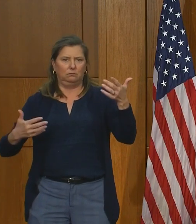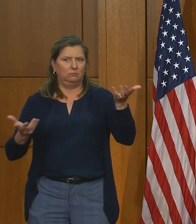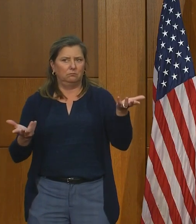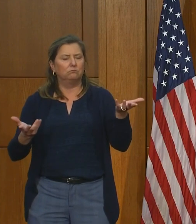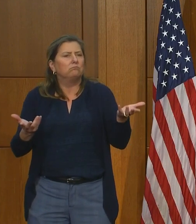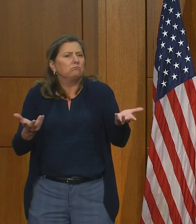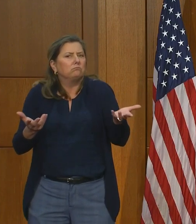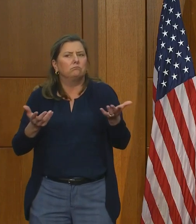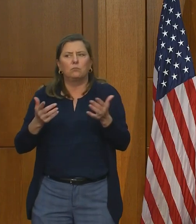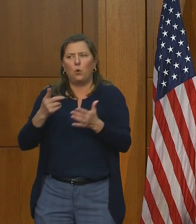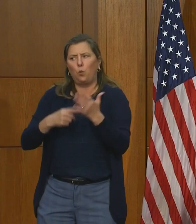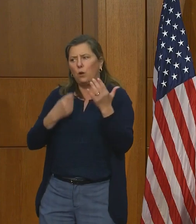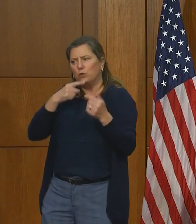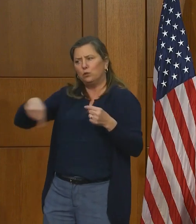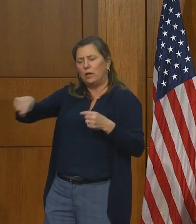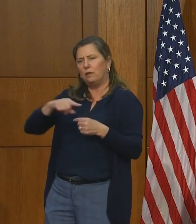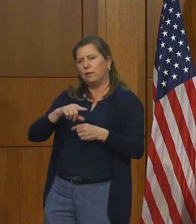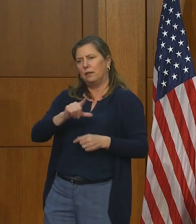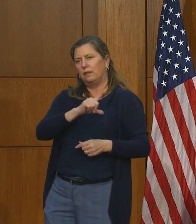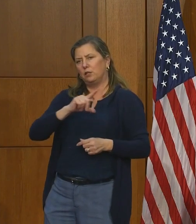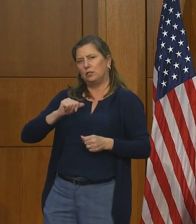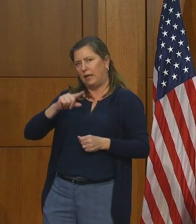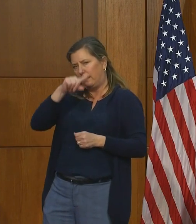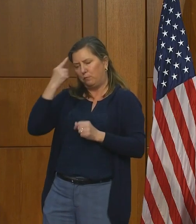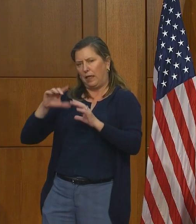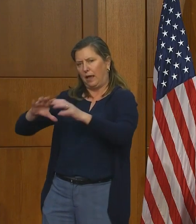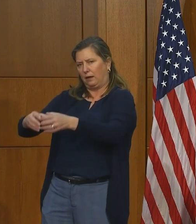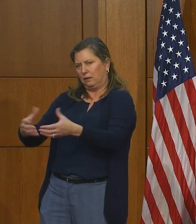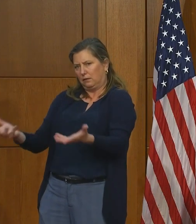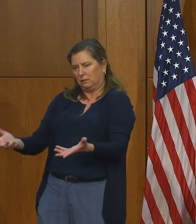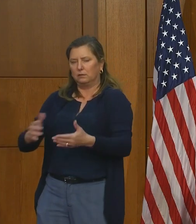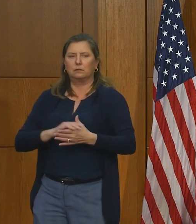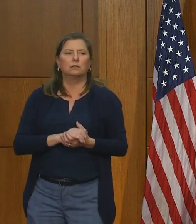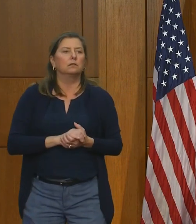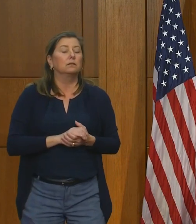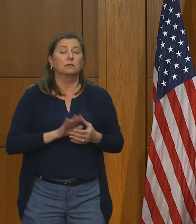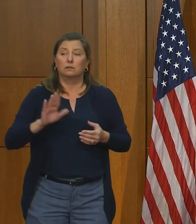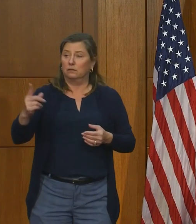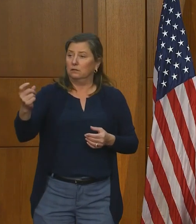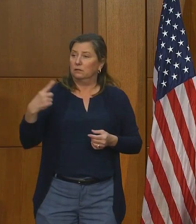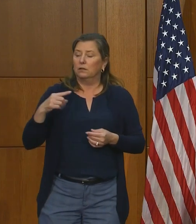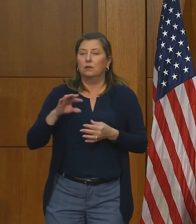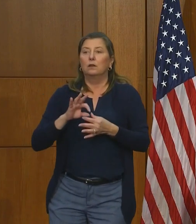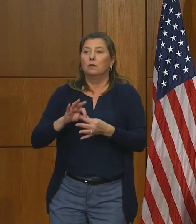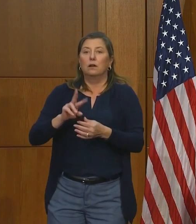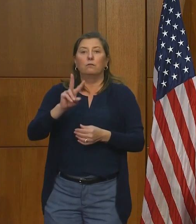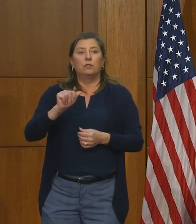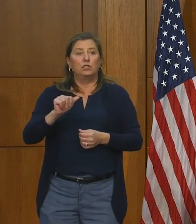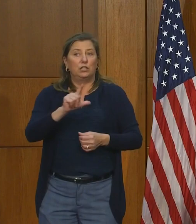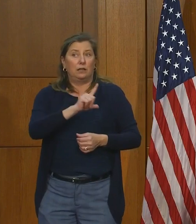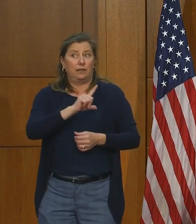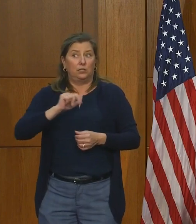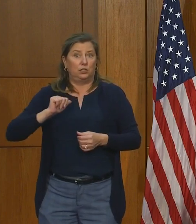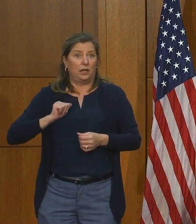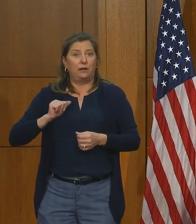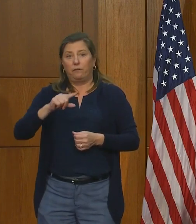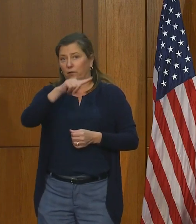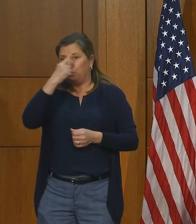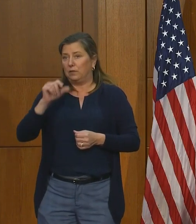FORTH. BUT THEY HAVE THESE THINGS SO THE CAN WHAT YOU